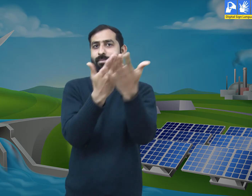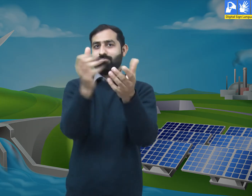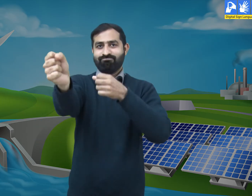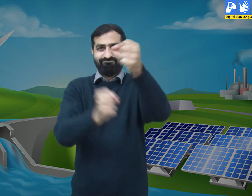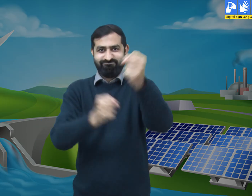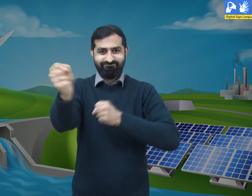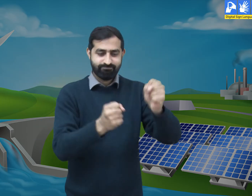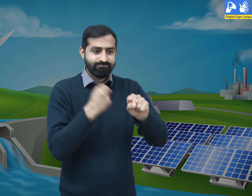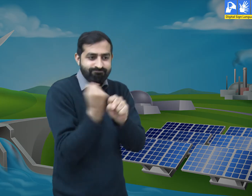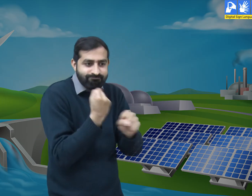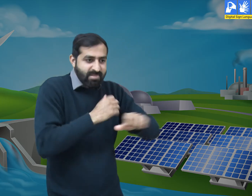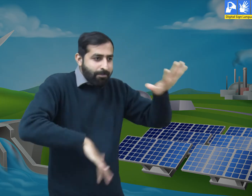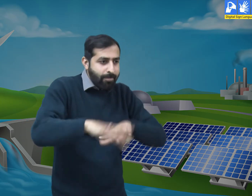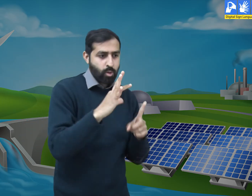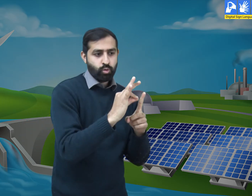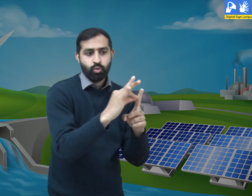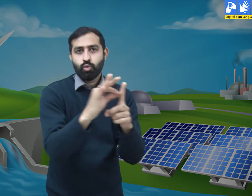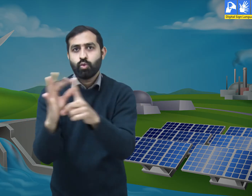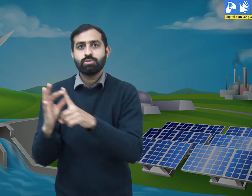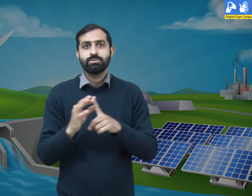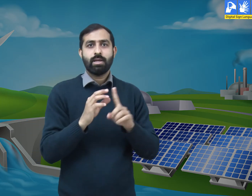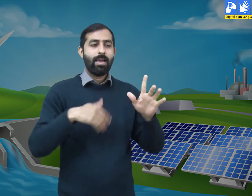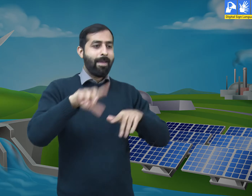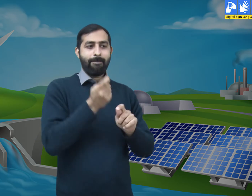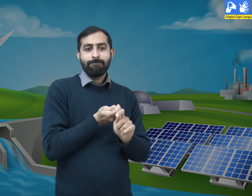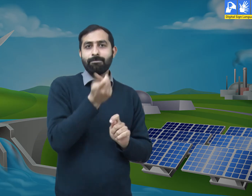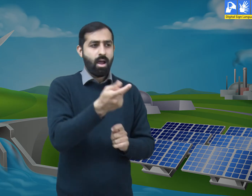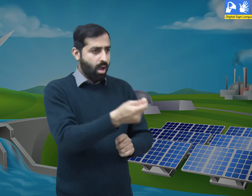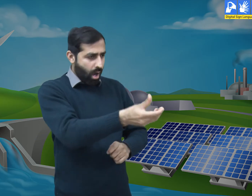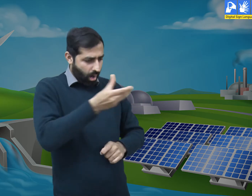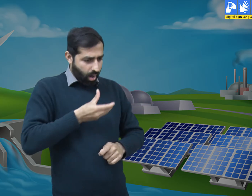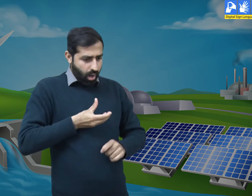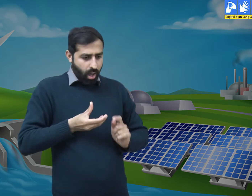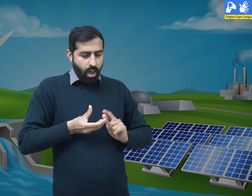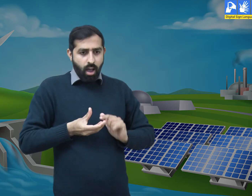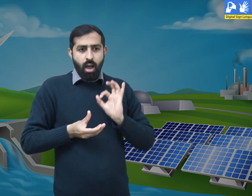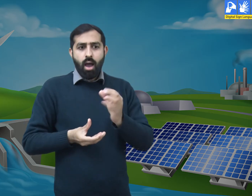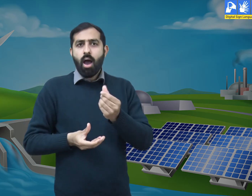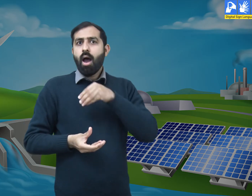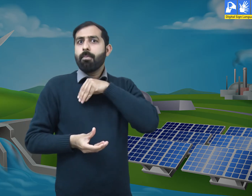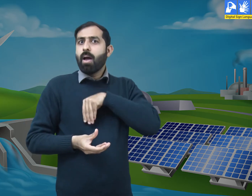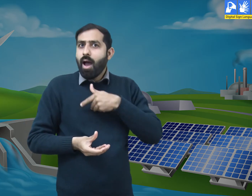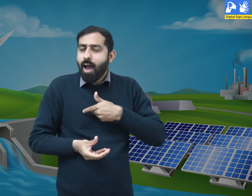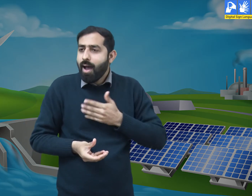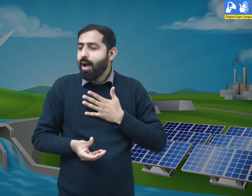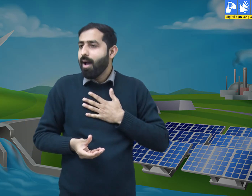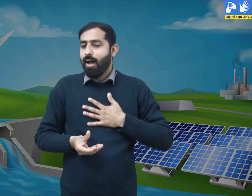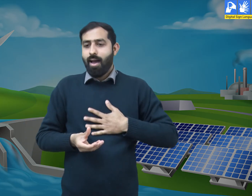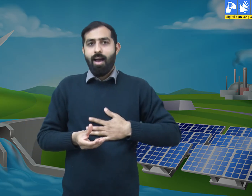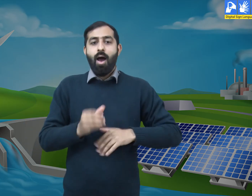It increased job opportunities for more people. People earned money